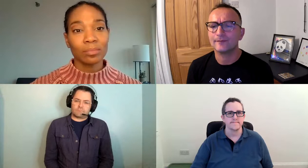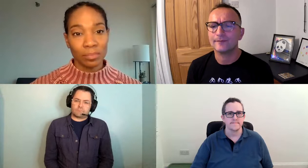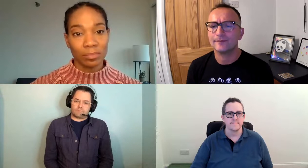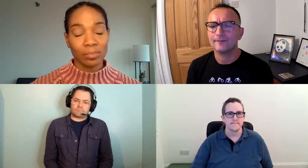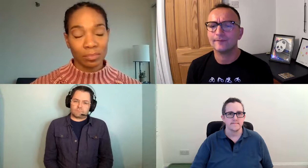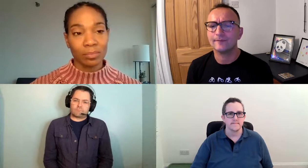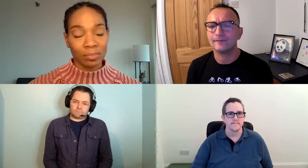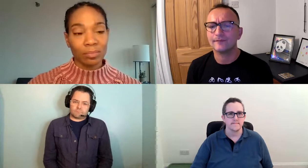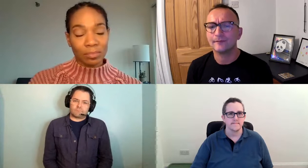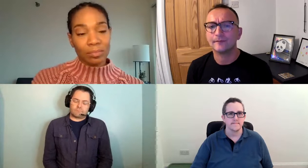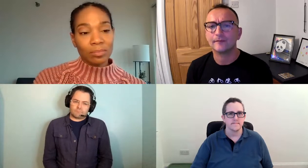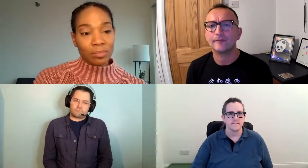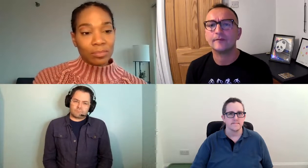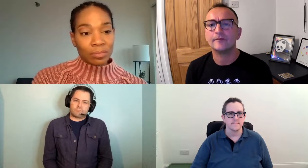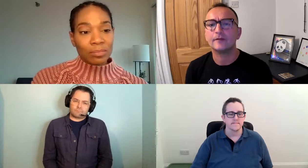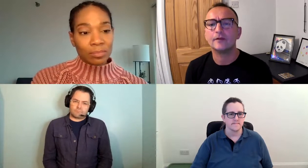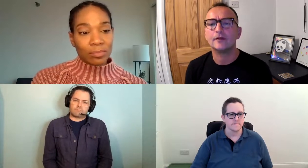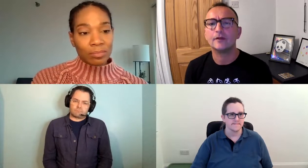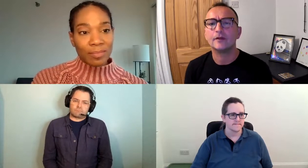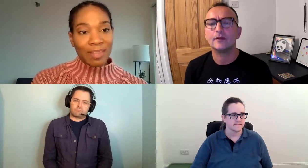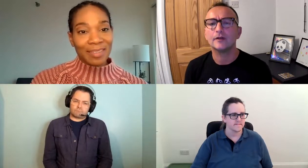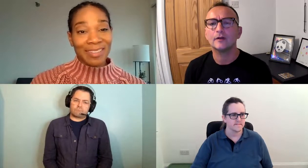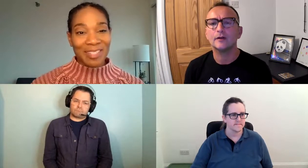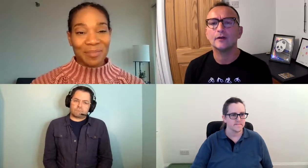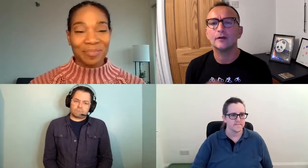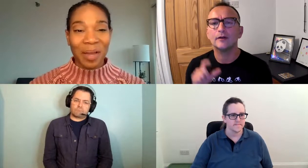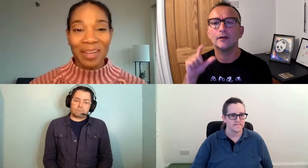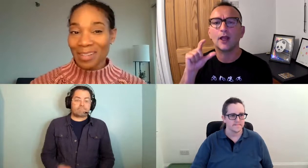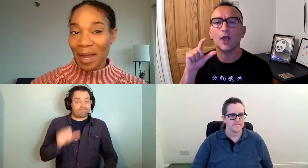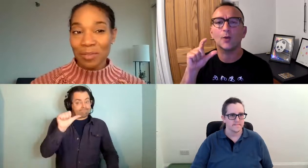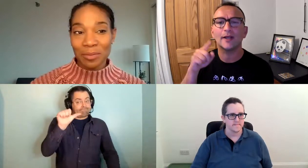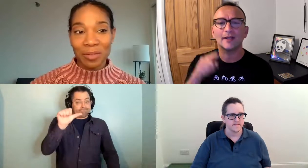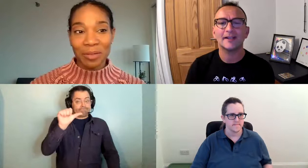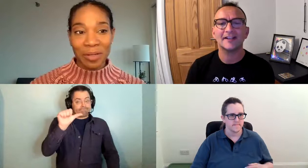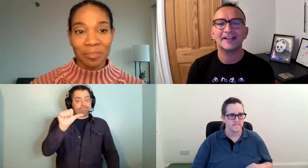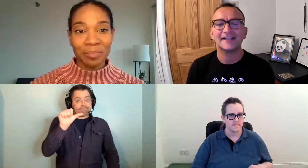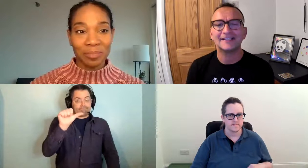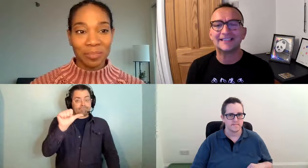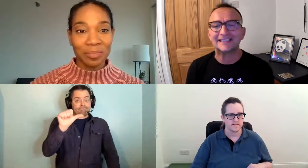I think it goes back to the notion of you know identity